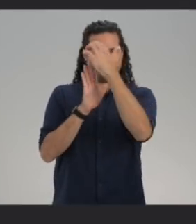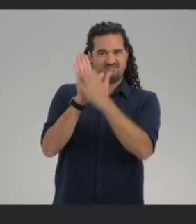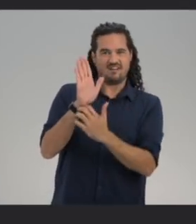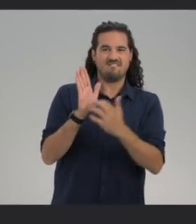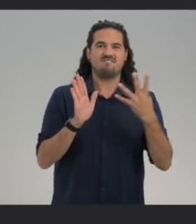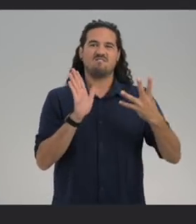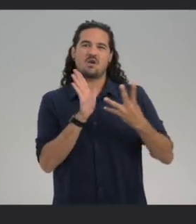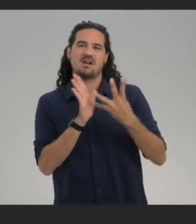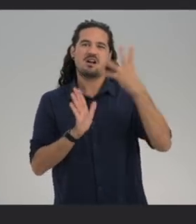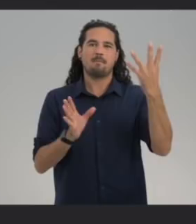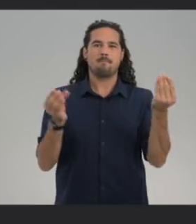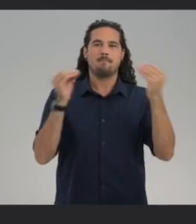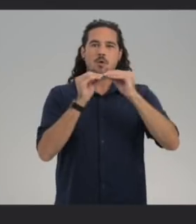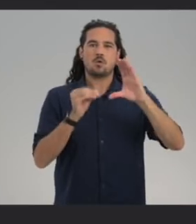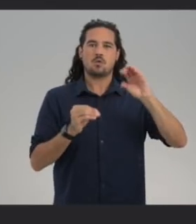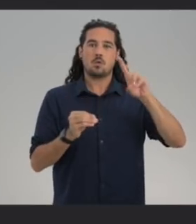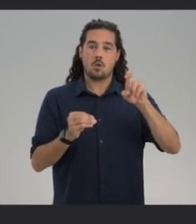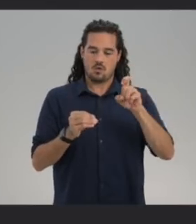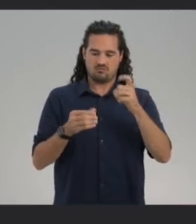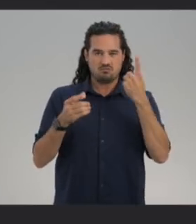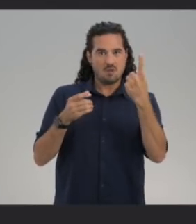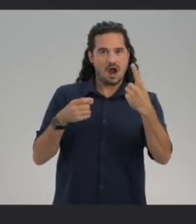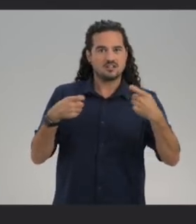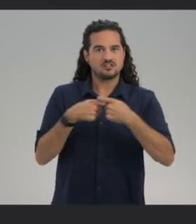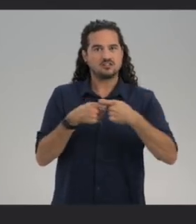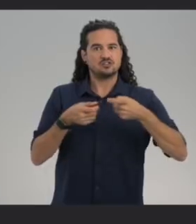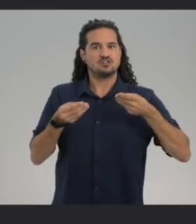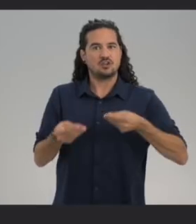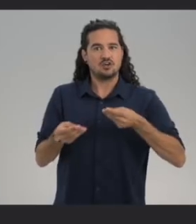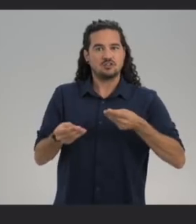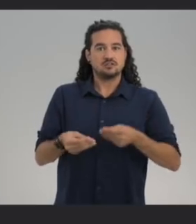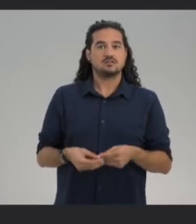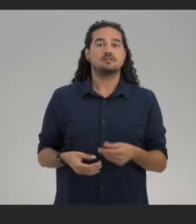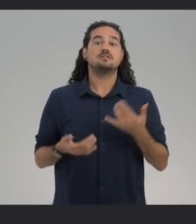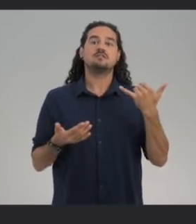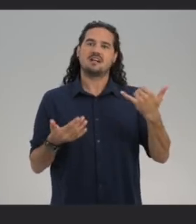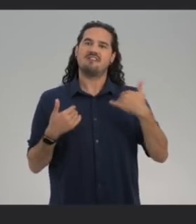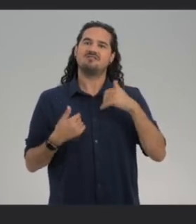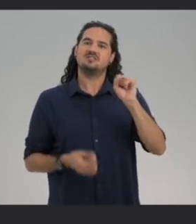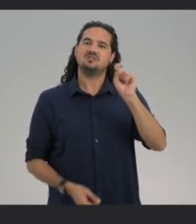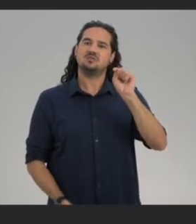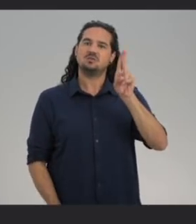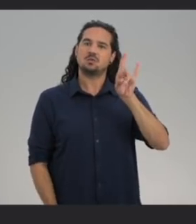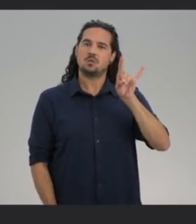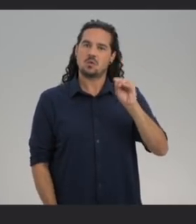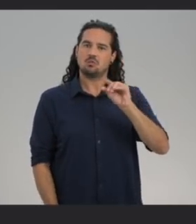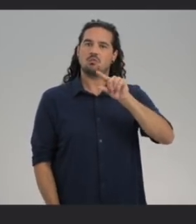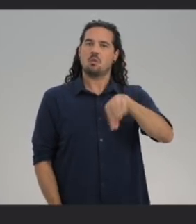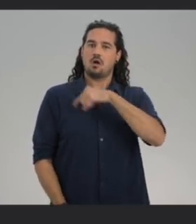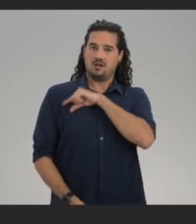on a single charge. The new Pro also has studio-quality mics with an improved signal-to-noise ratio.